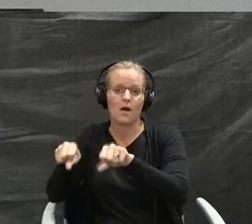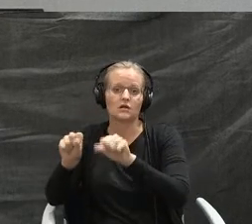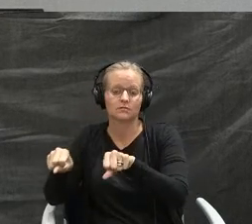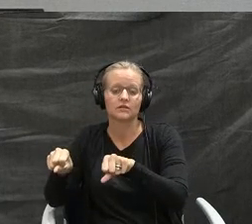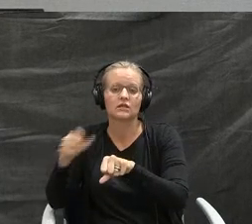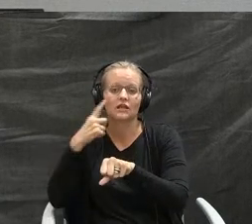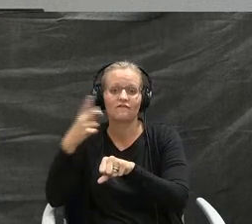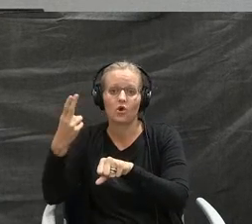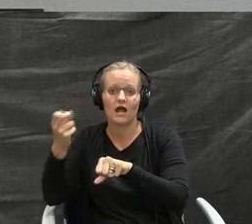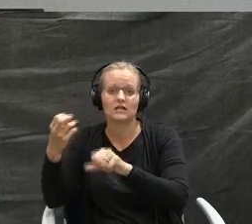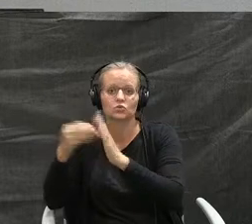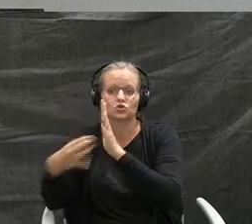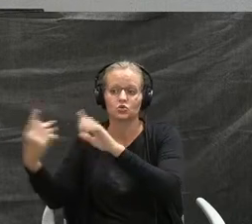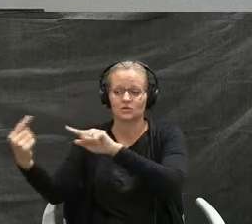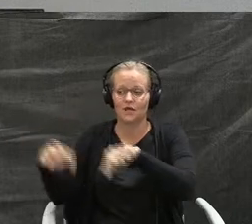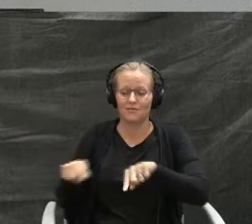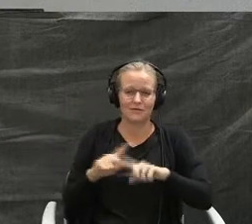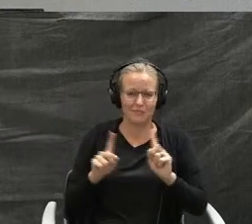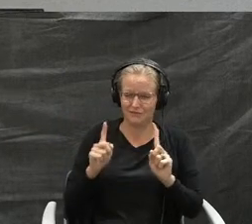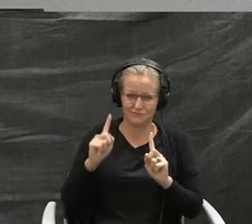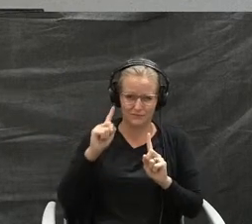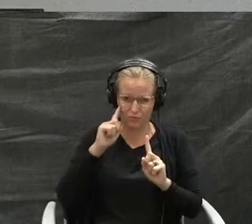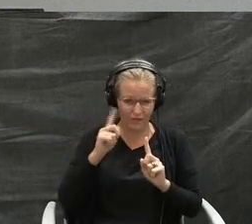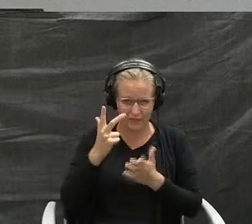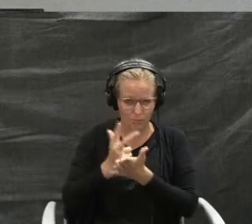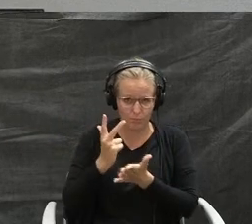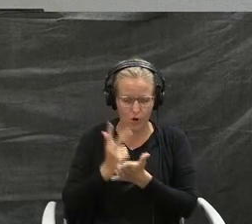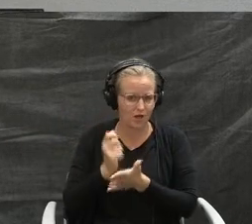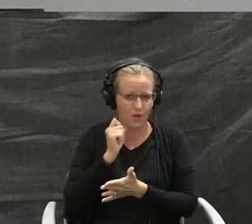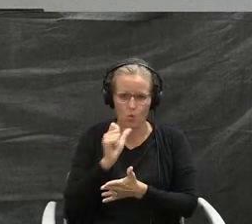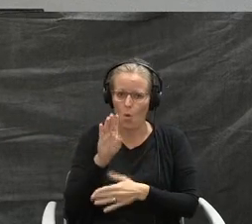issue. I've talked about the choir and band, the enforcement